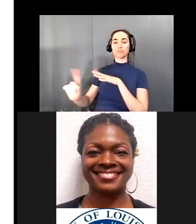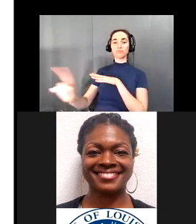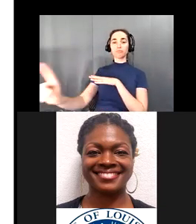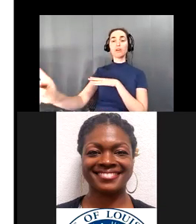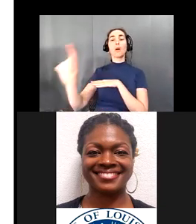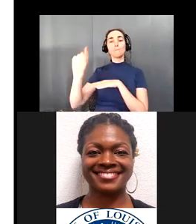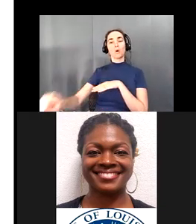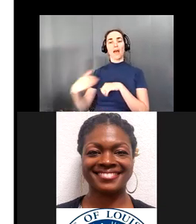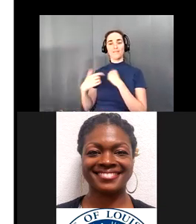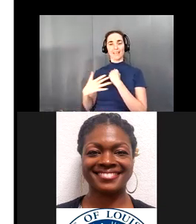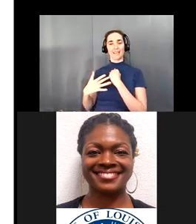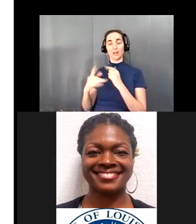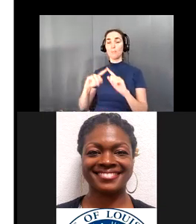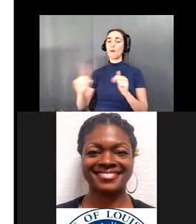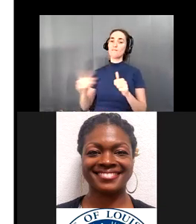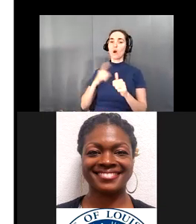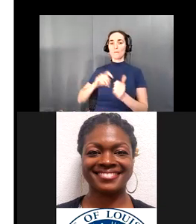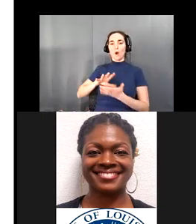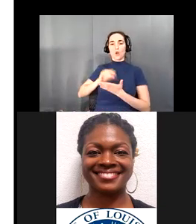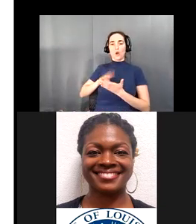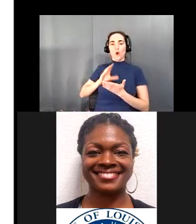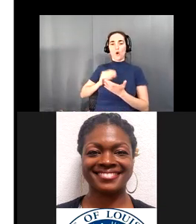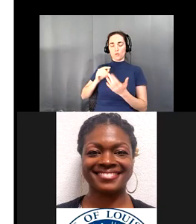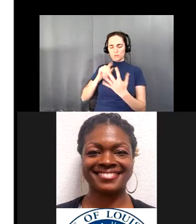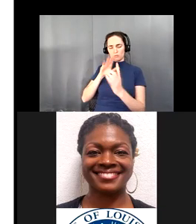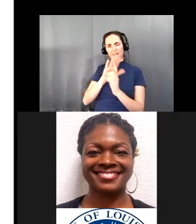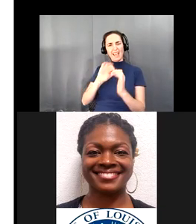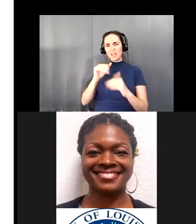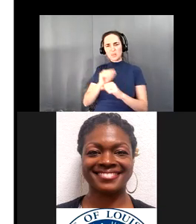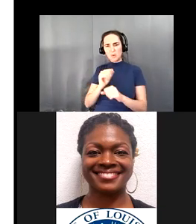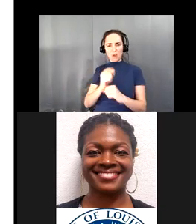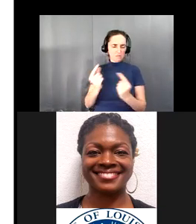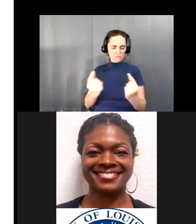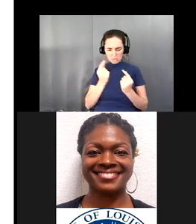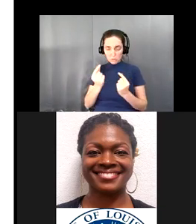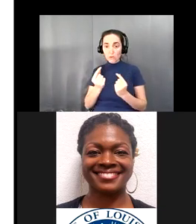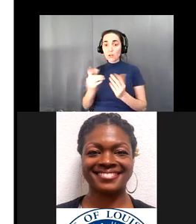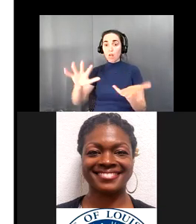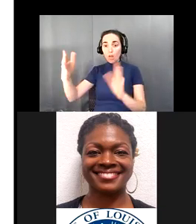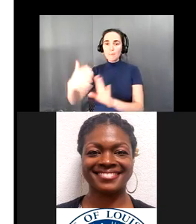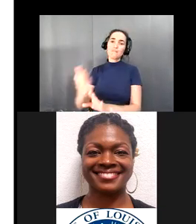16:23:39 to know what it is. You got to know all the information and that again is before these things happen. 16:23:44 But understand that some of this